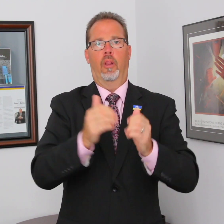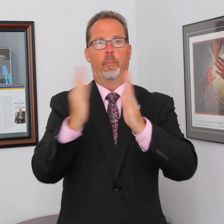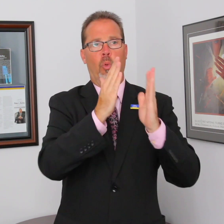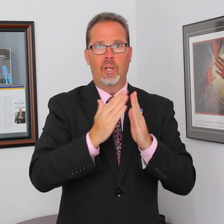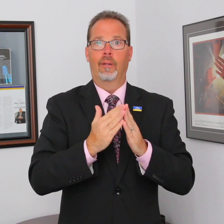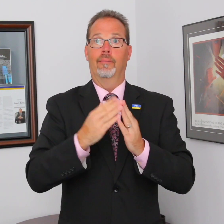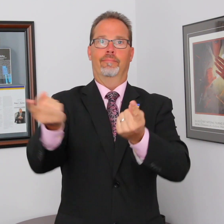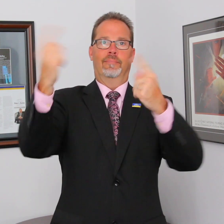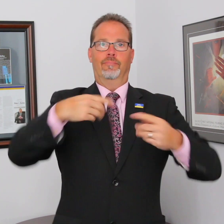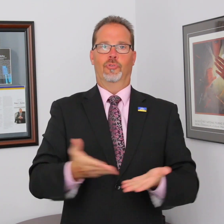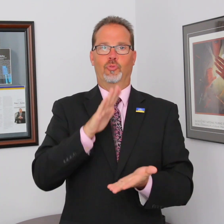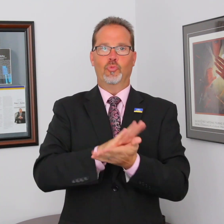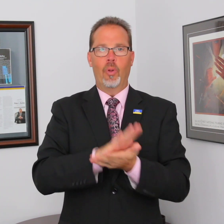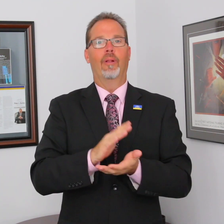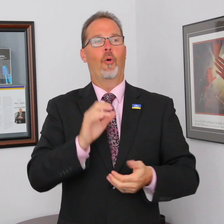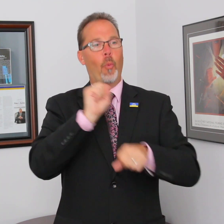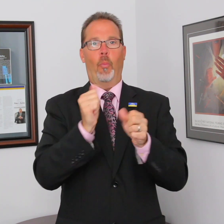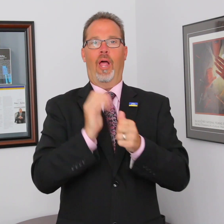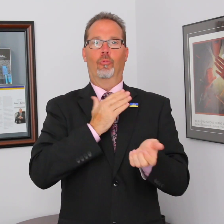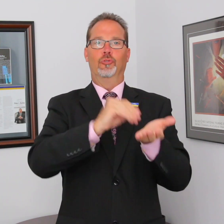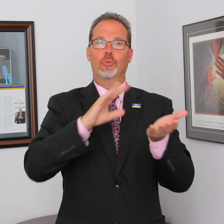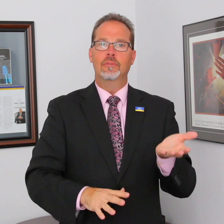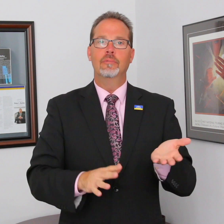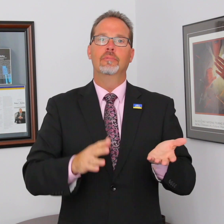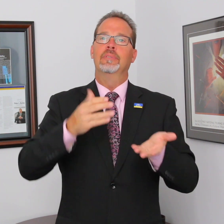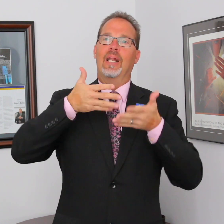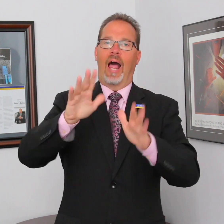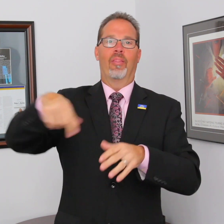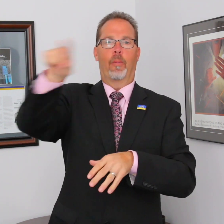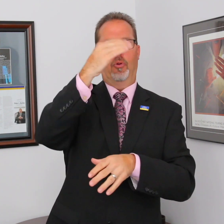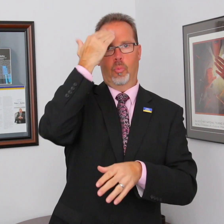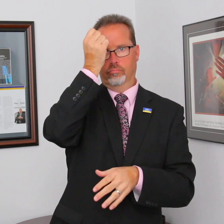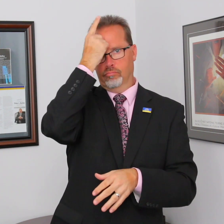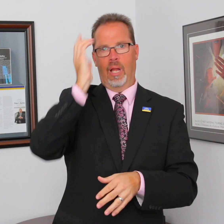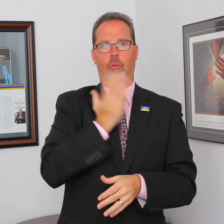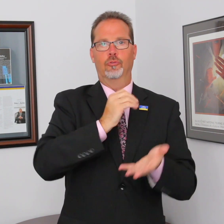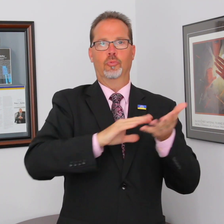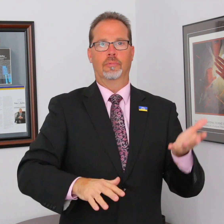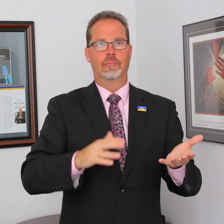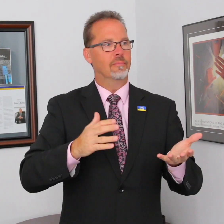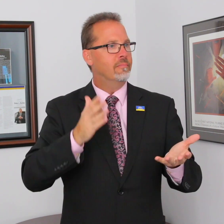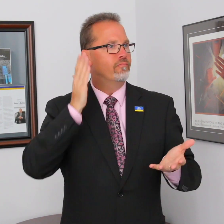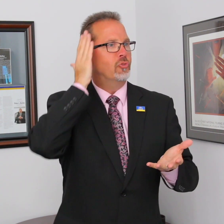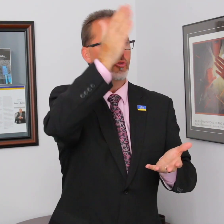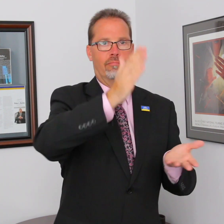neighborhood. It was great to have these community members come on campus to talk about the important services they provide. This helps our students understand